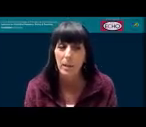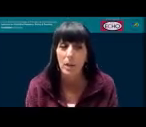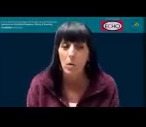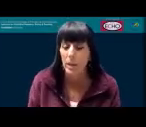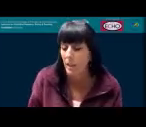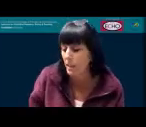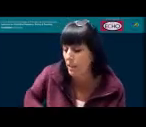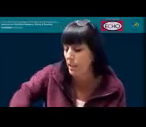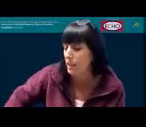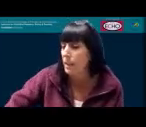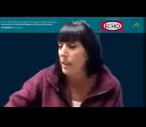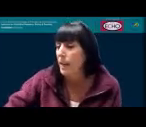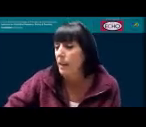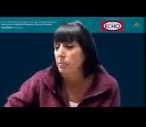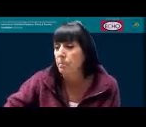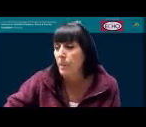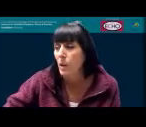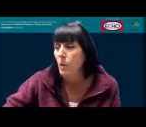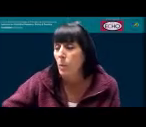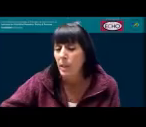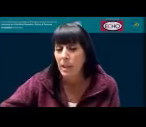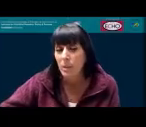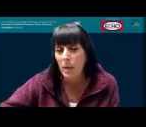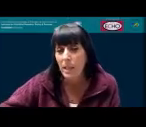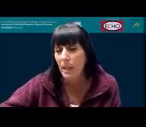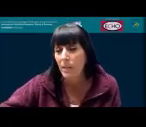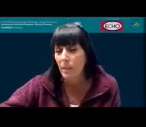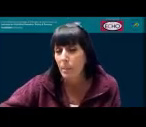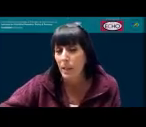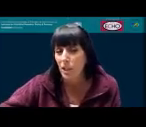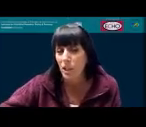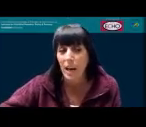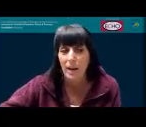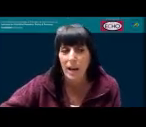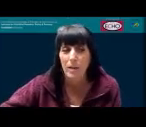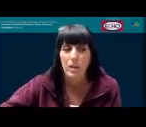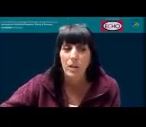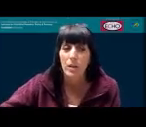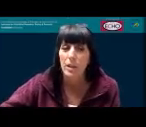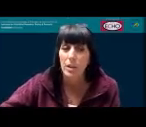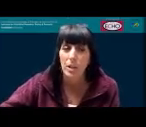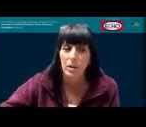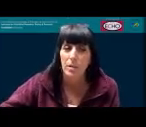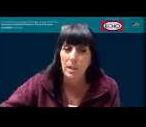recorded. We want to give a big shout out to the children with